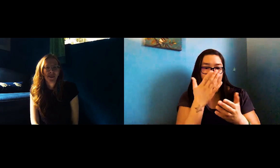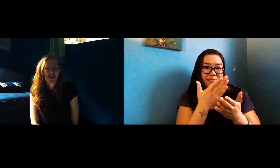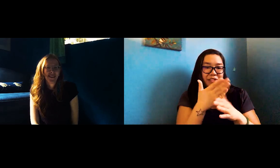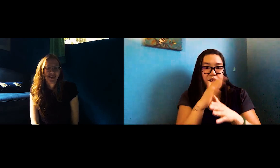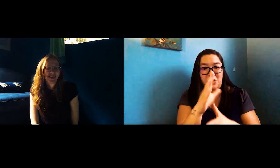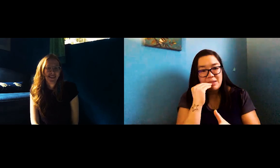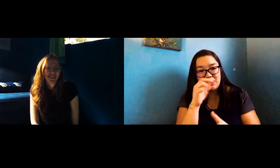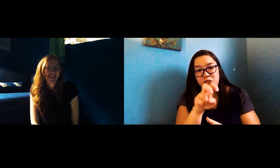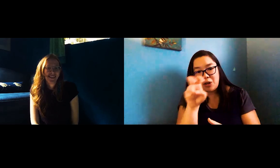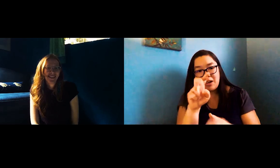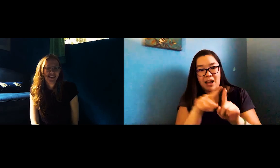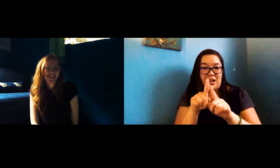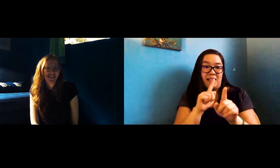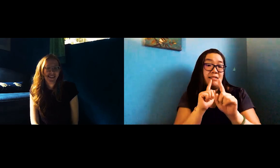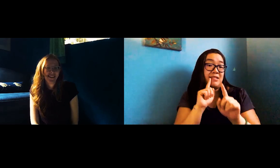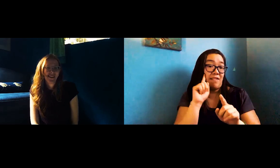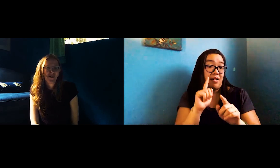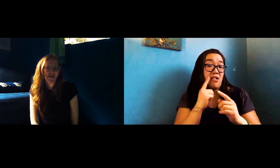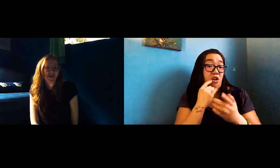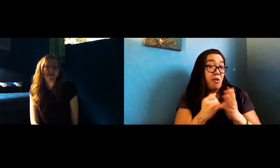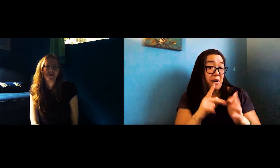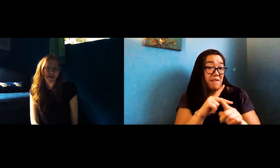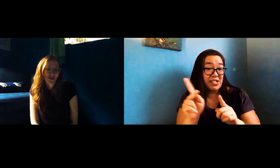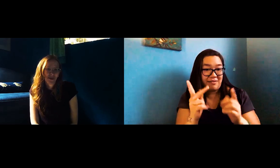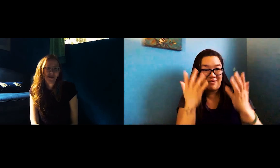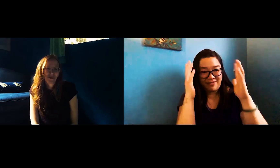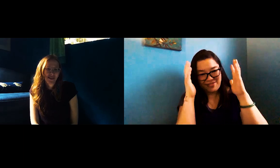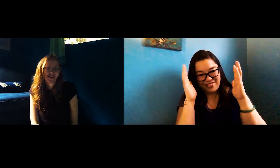us today, and talking about your experience, and your journey as a deaf professional artist.